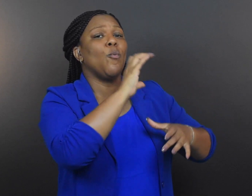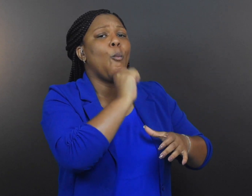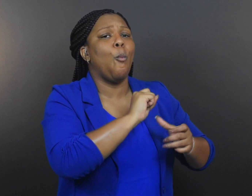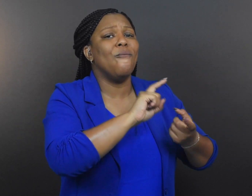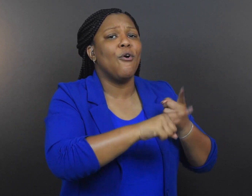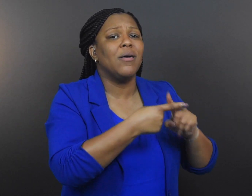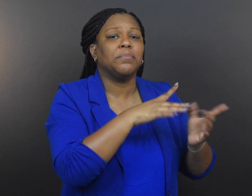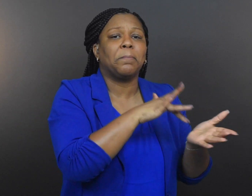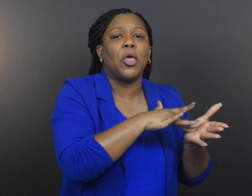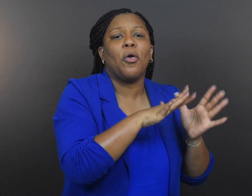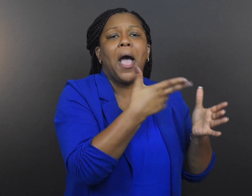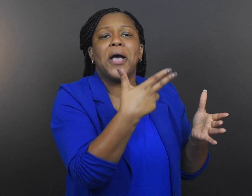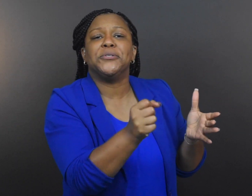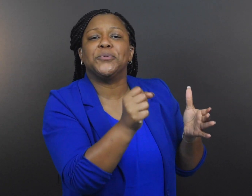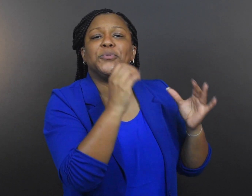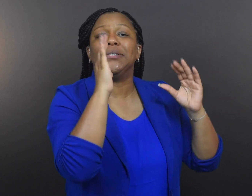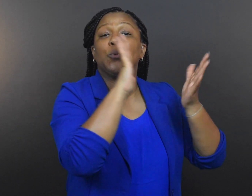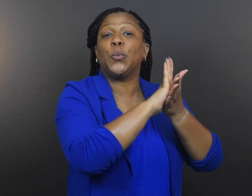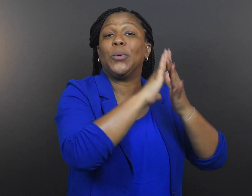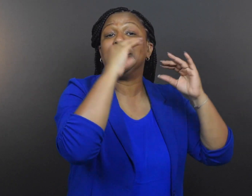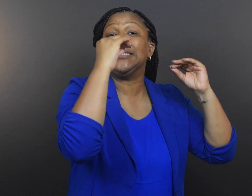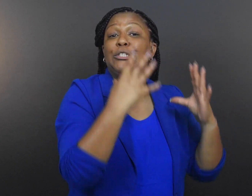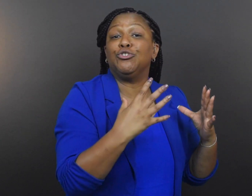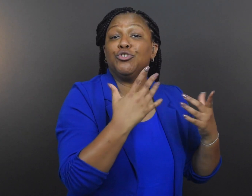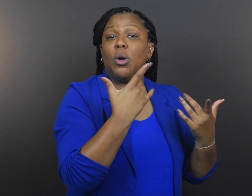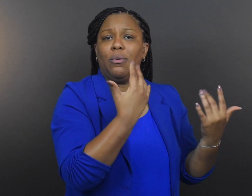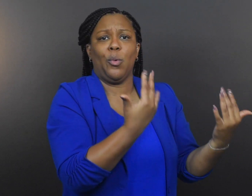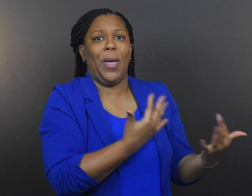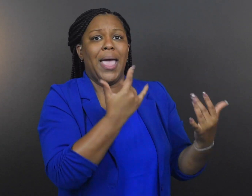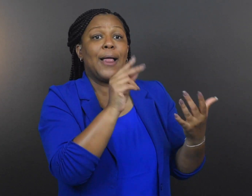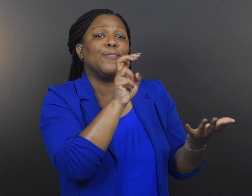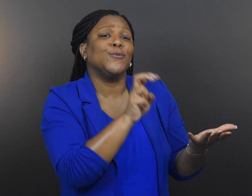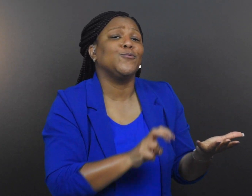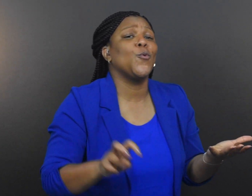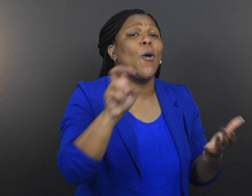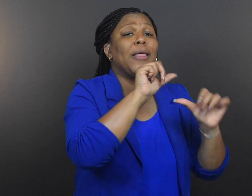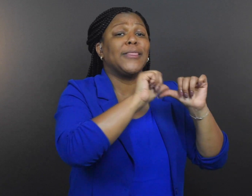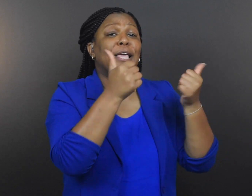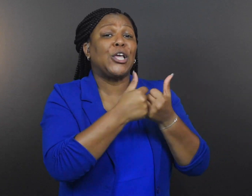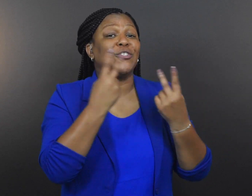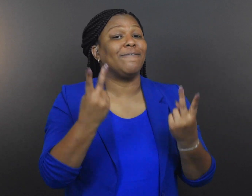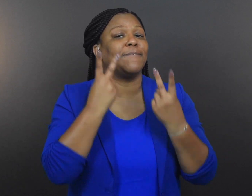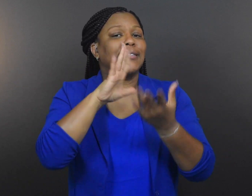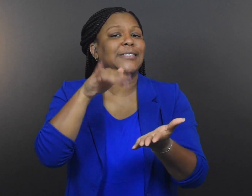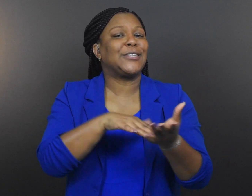middle- and high-school teachers waiting to tour the agency’s visitor center—including